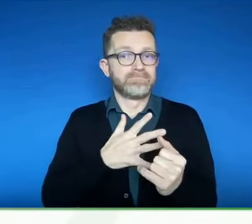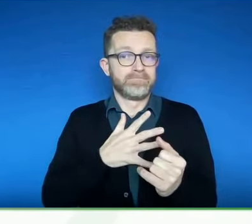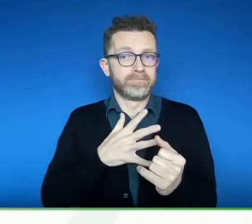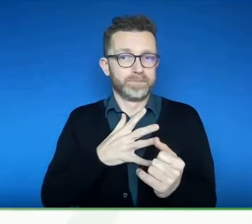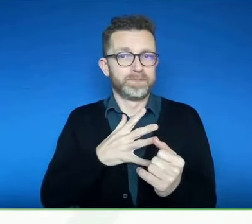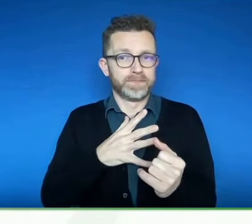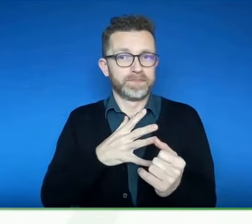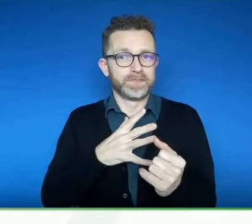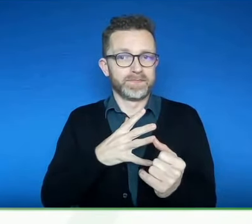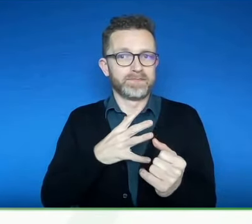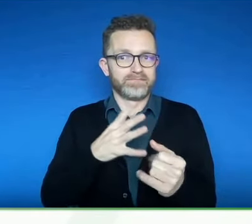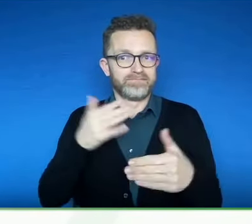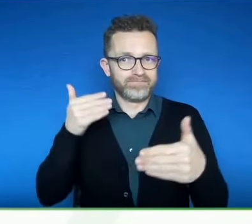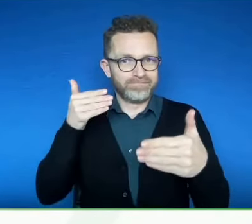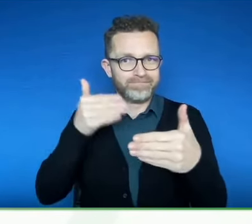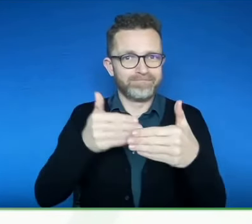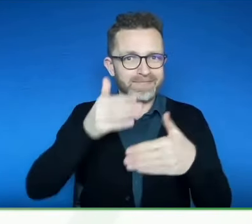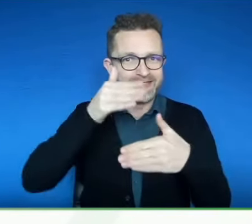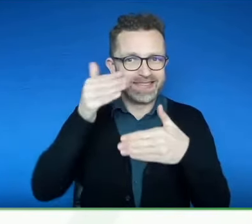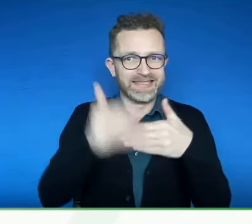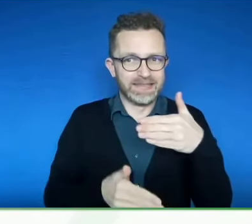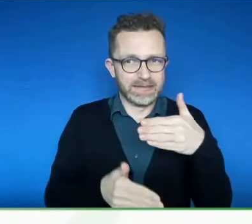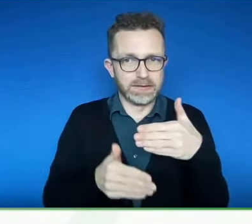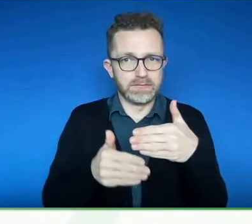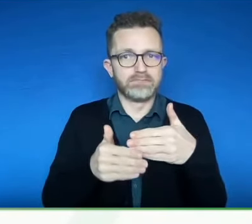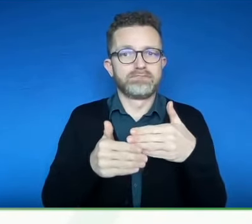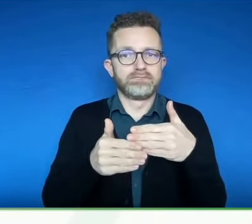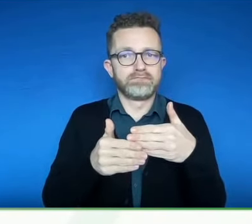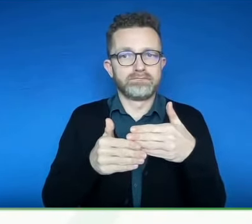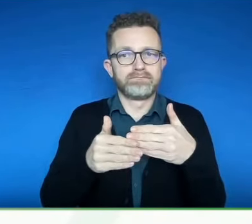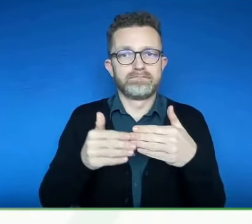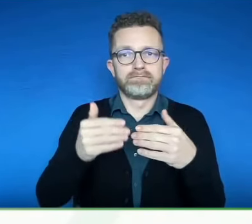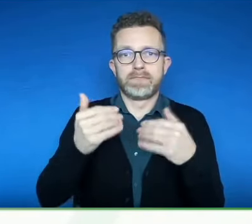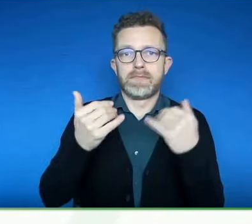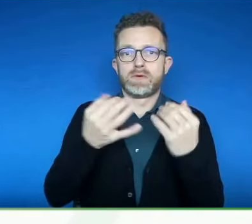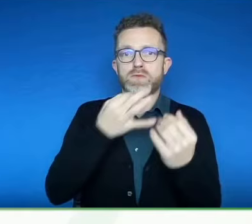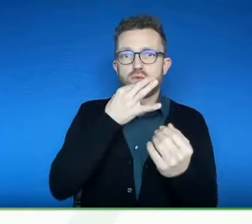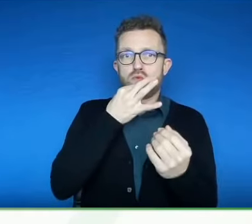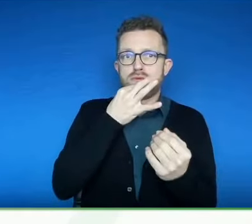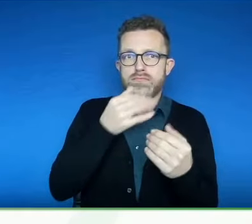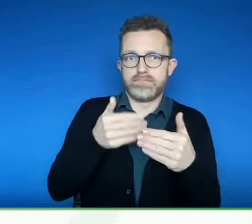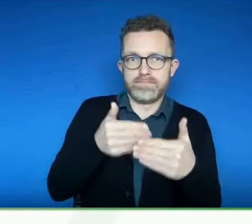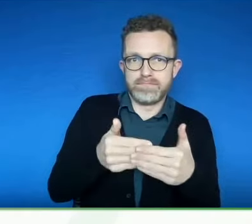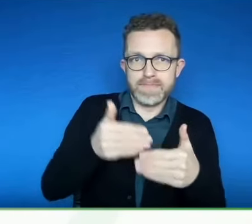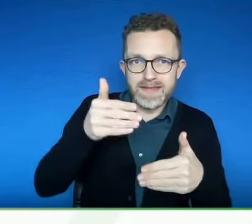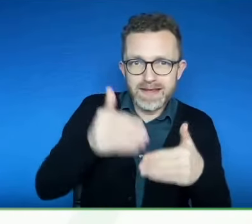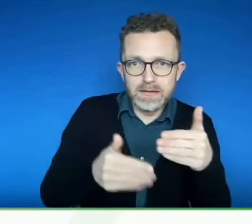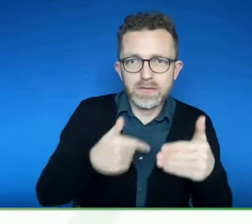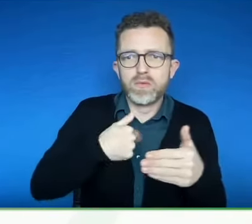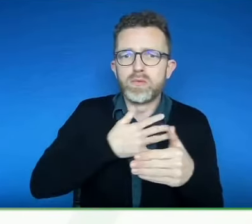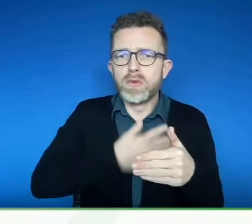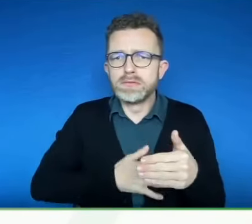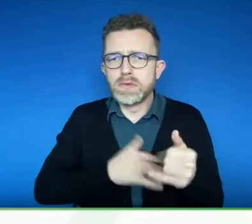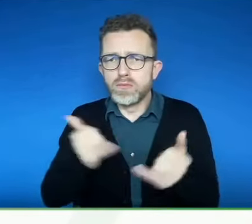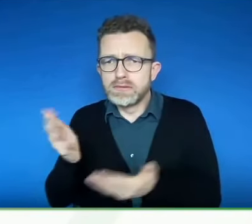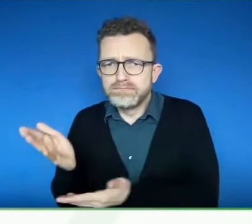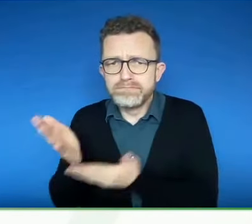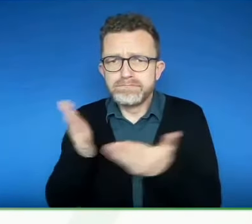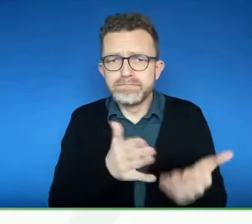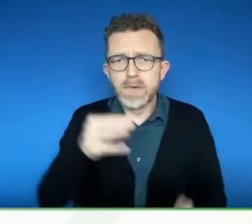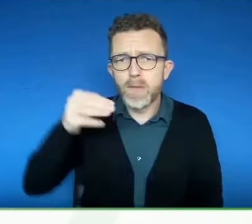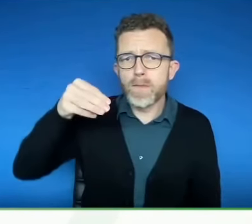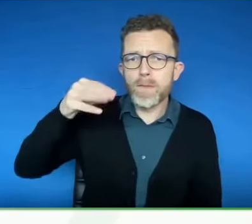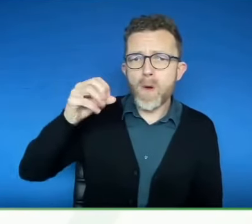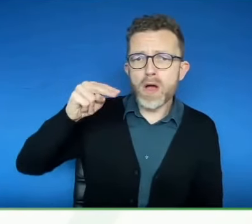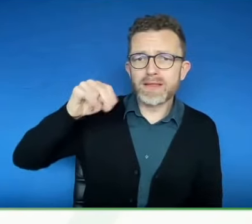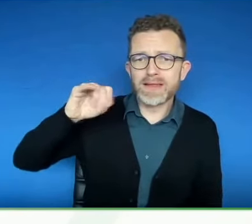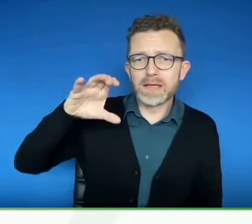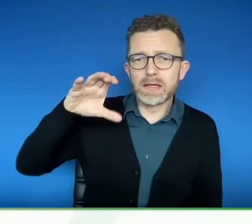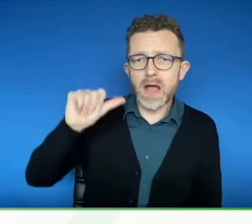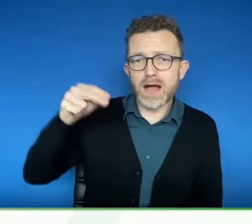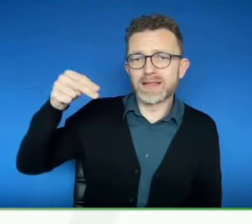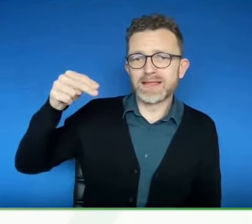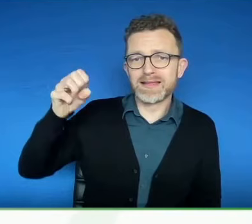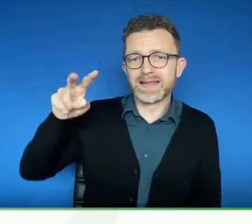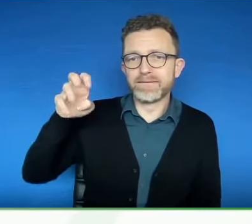from Brazil but I hope that or I am sure it will be a nice and further